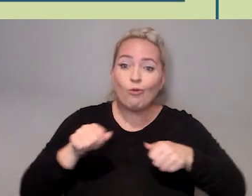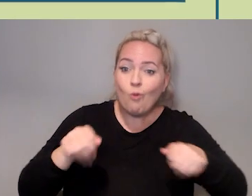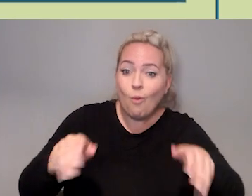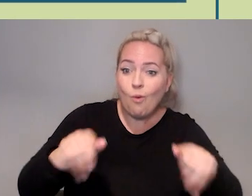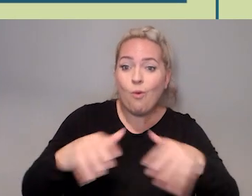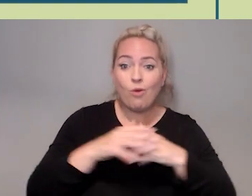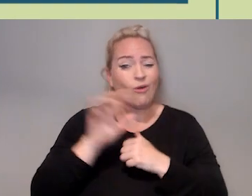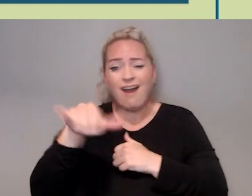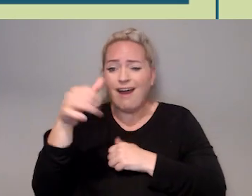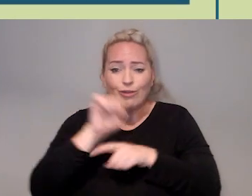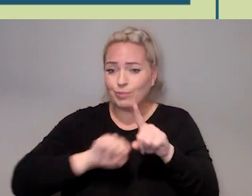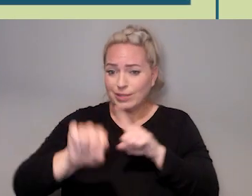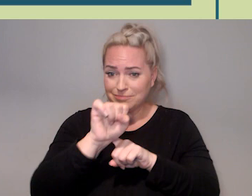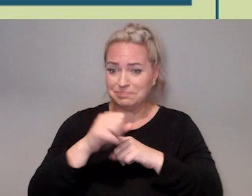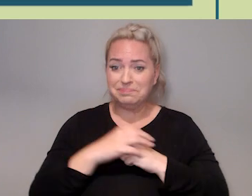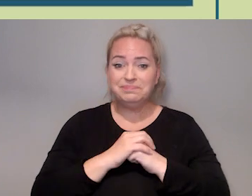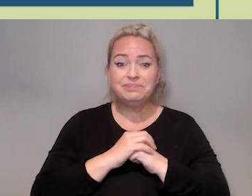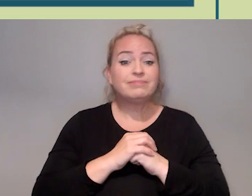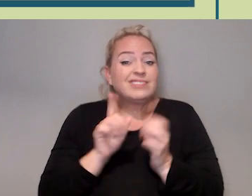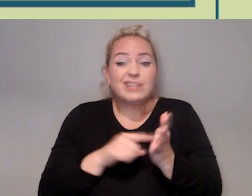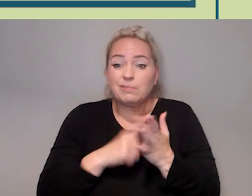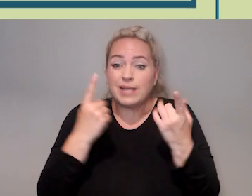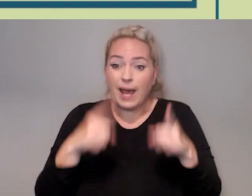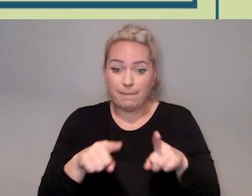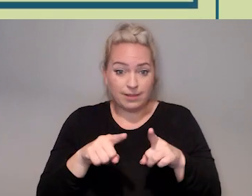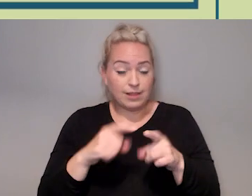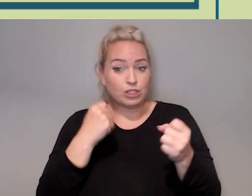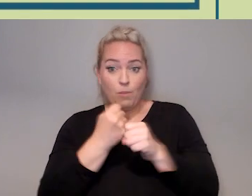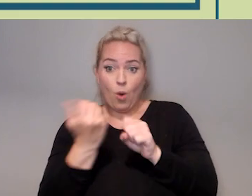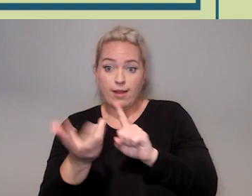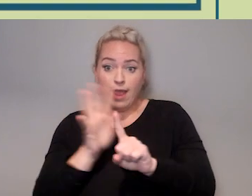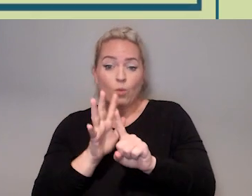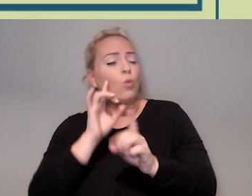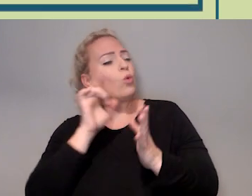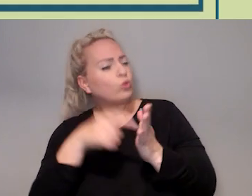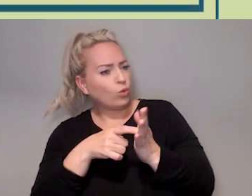any other circumstances sometimes if this happens the support network will notice that the people